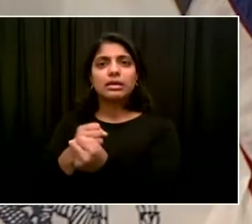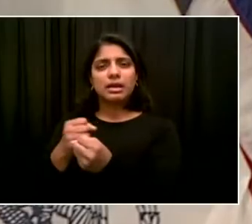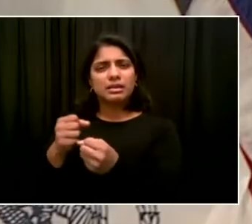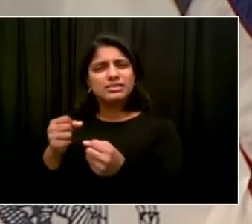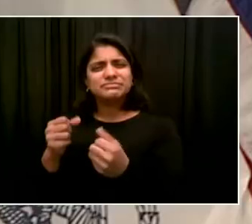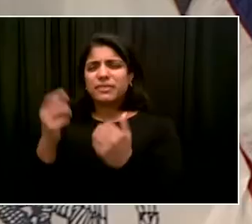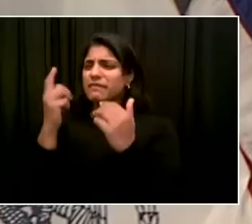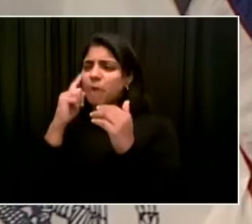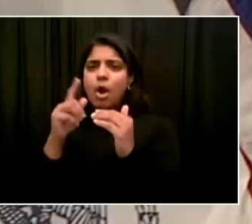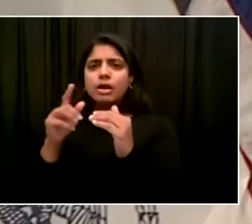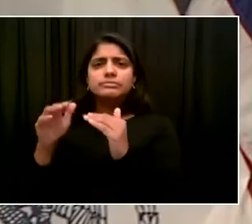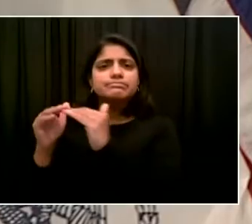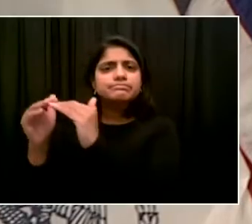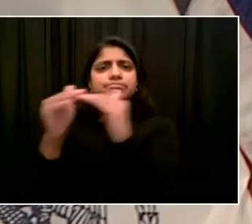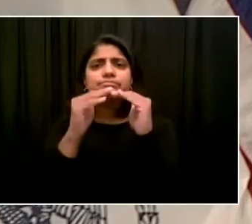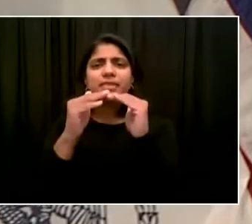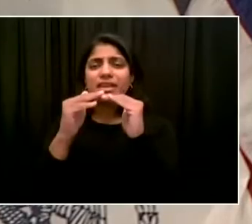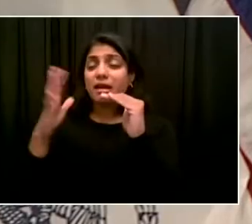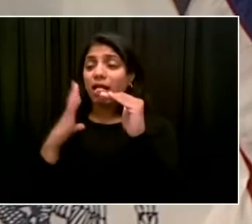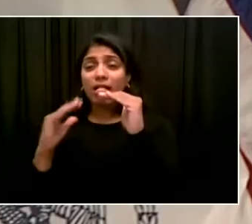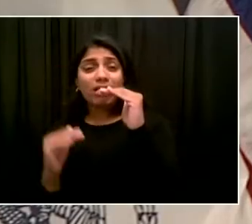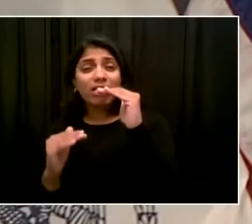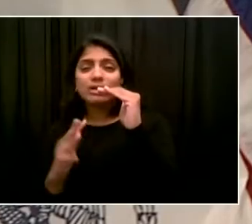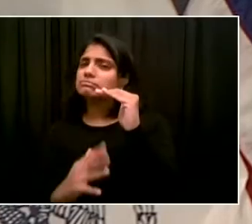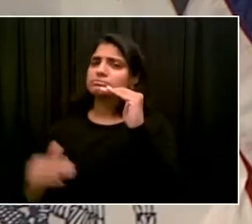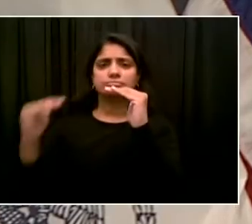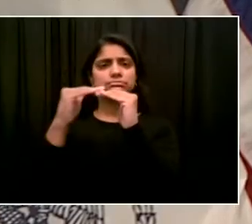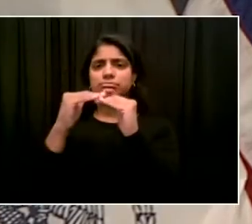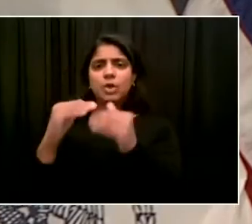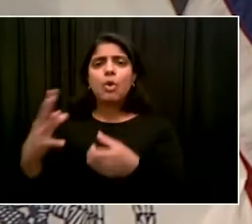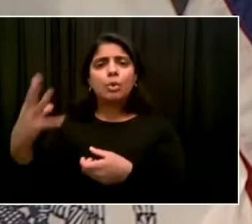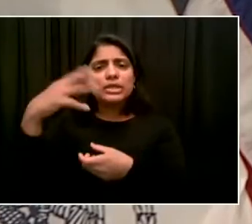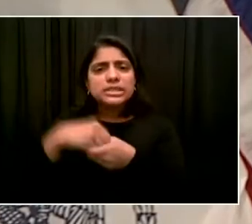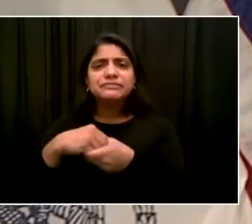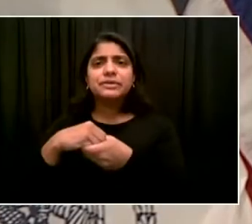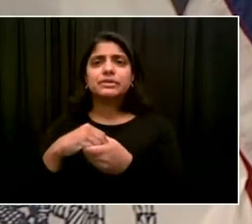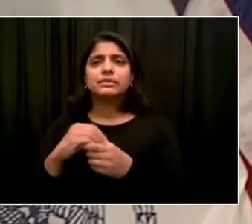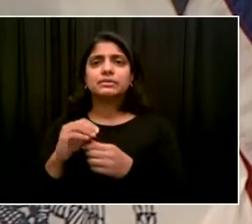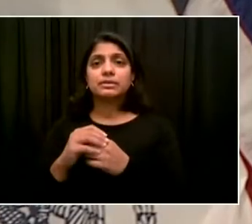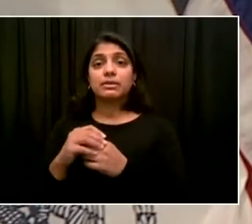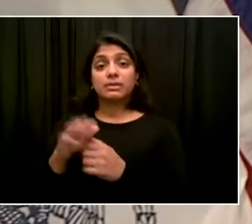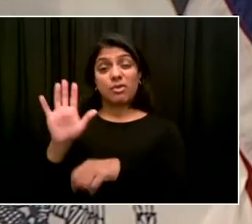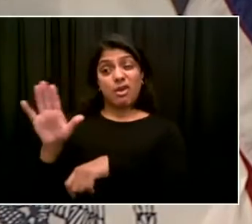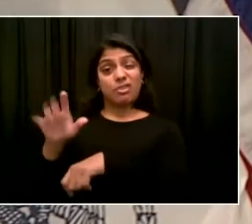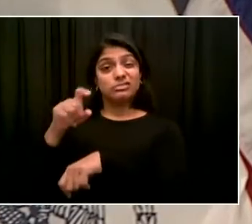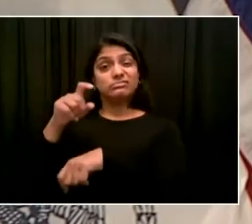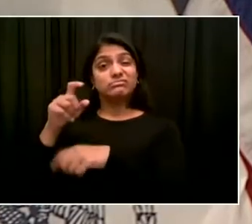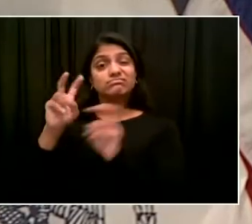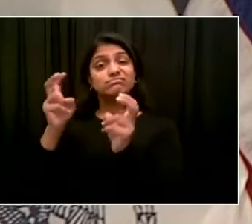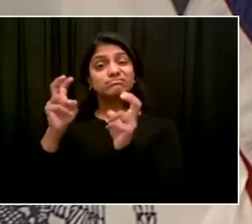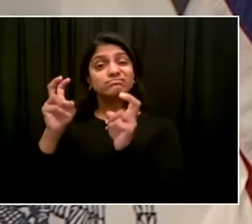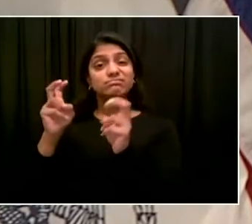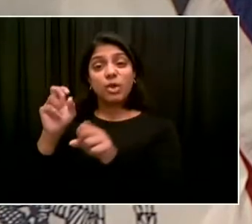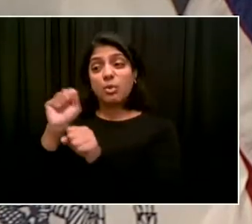GET FAIR OPPORTUNITY. THAT IS ANIMATED SO MUCH OF WHAT SHE HAS DONE.